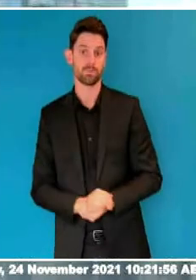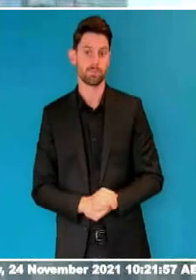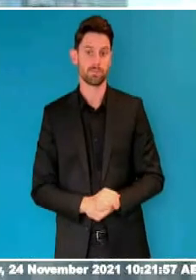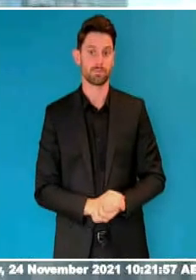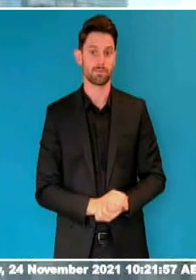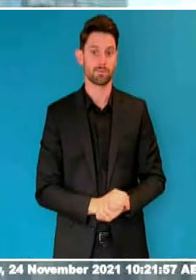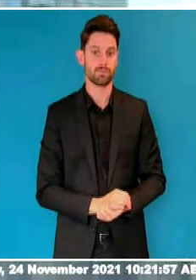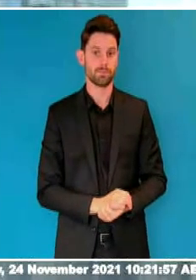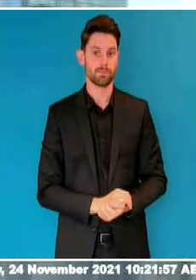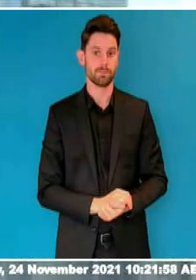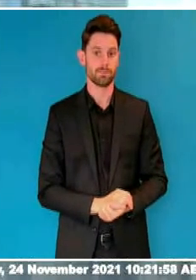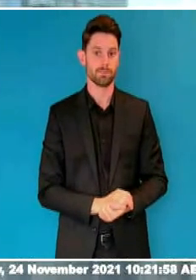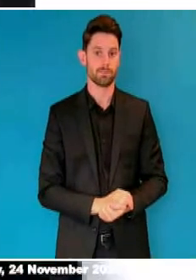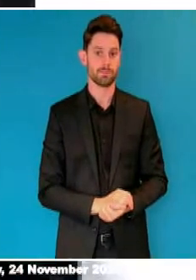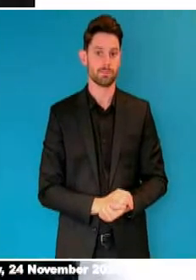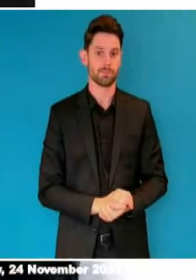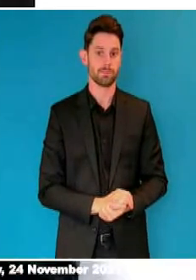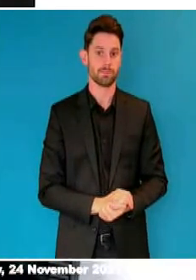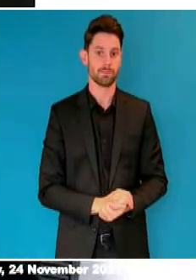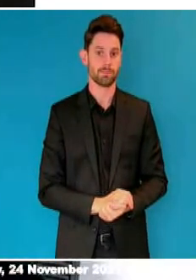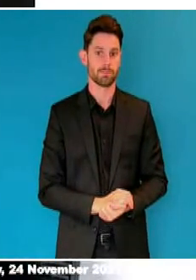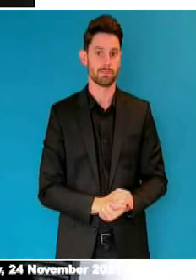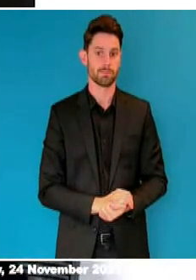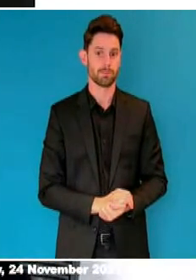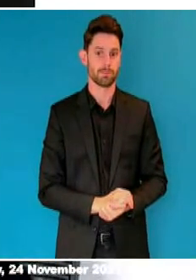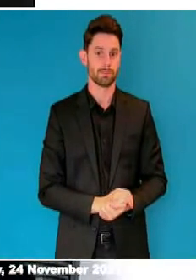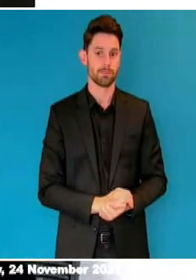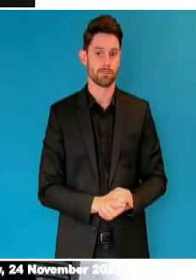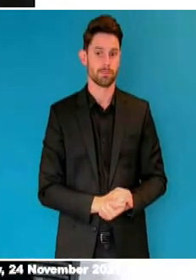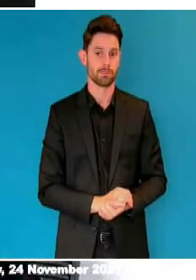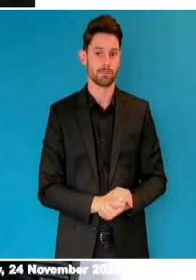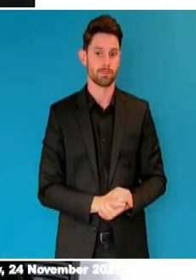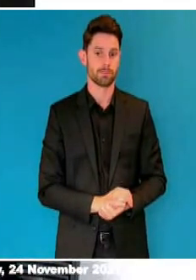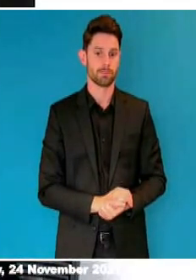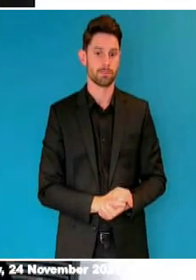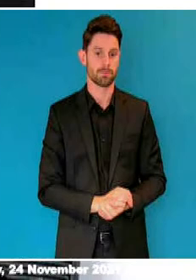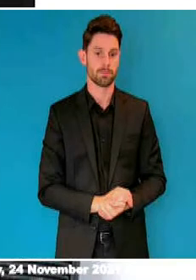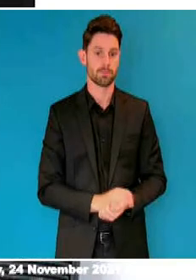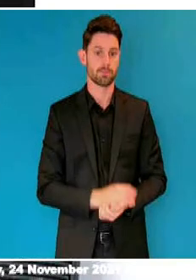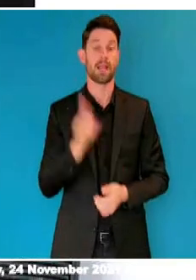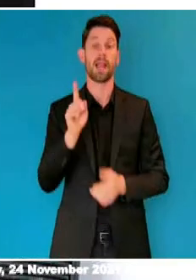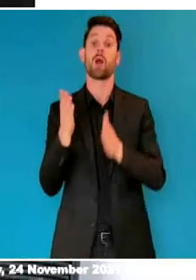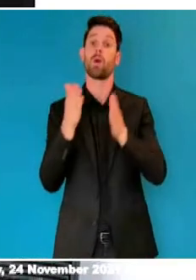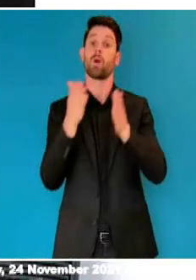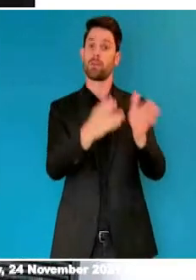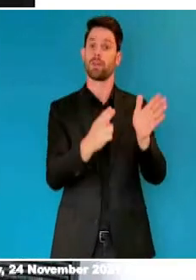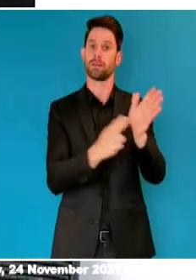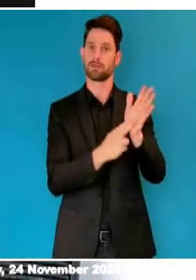Ms Kesoglou, turning to you now, you've also provided the Royal Commission with NAB's